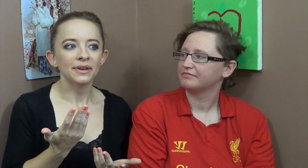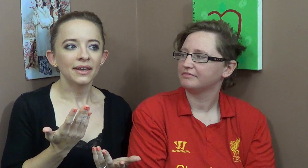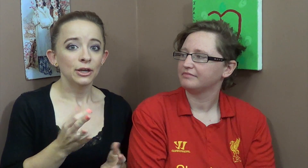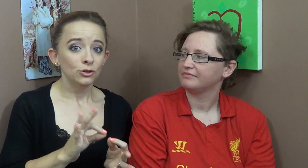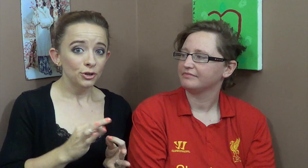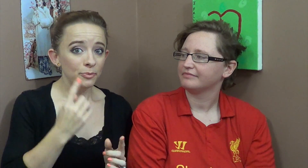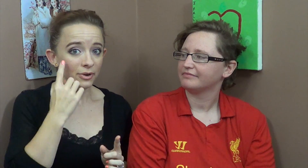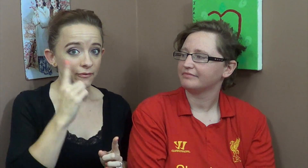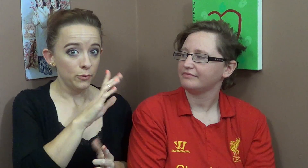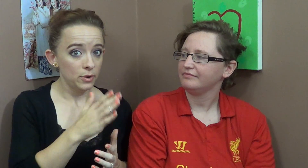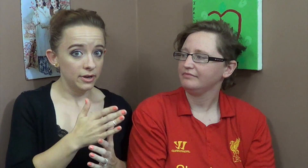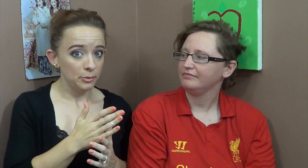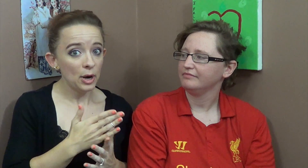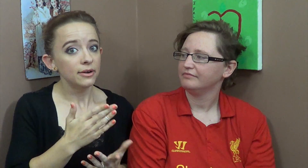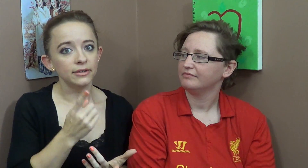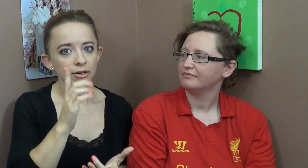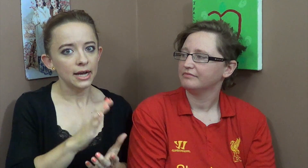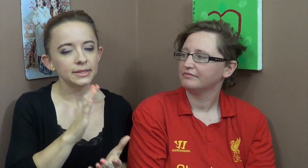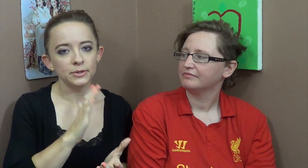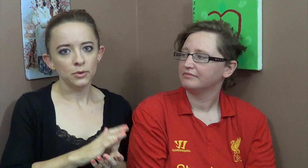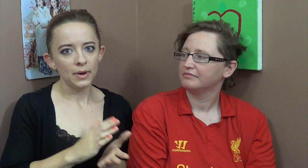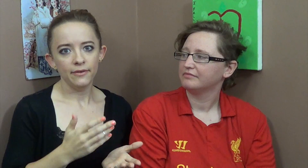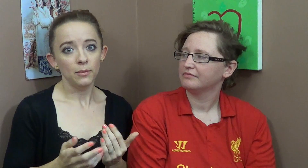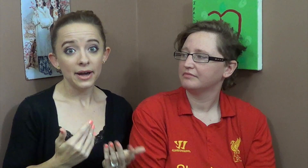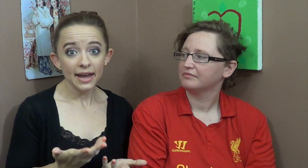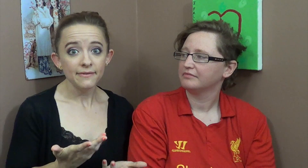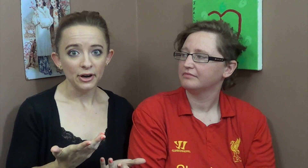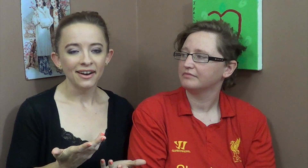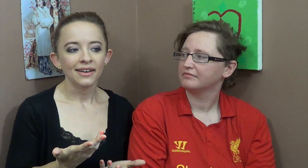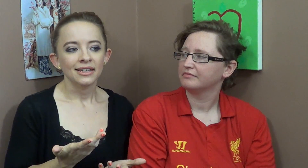interpret for your partner, your husband, your wife, whatever